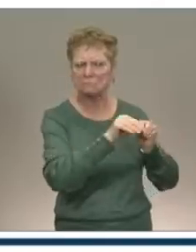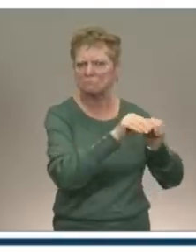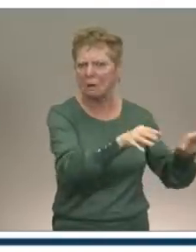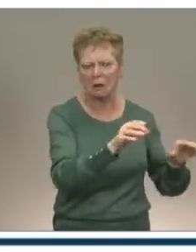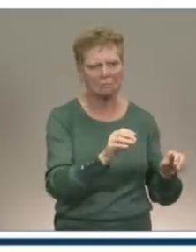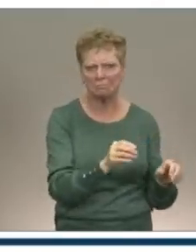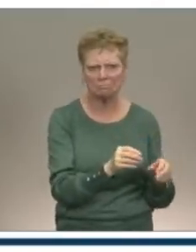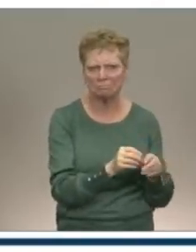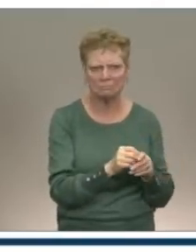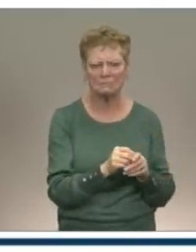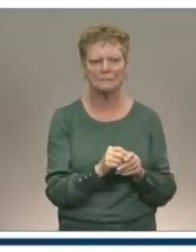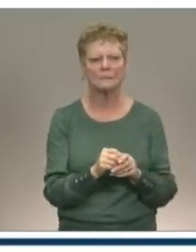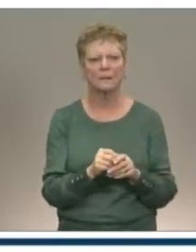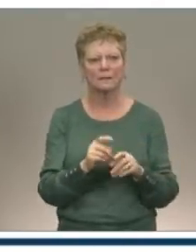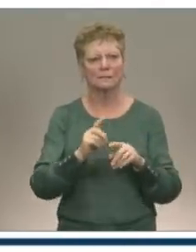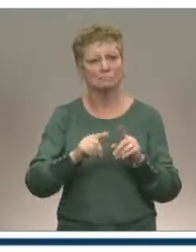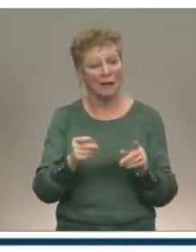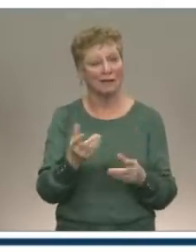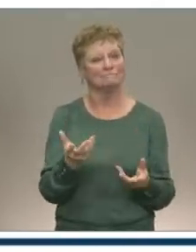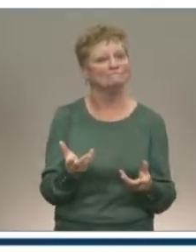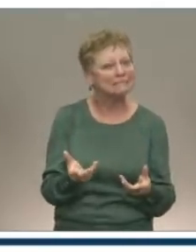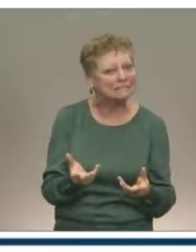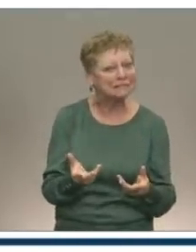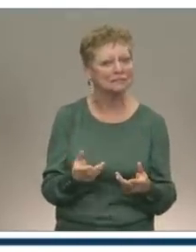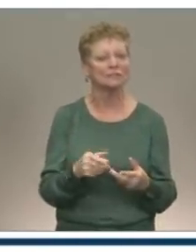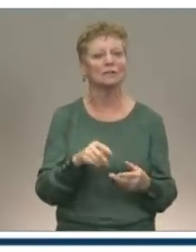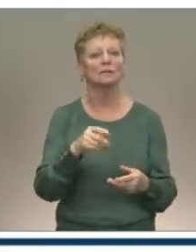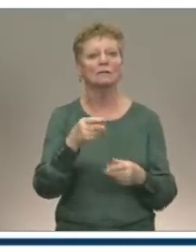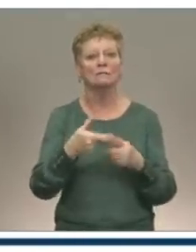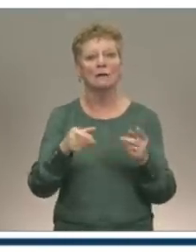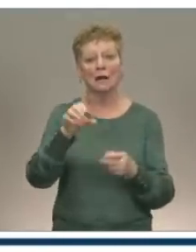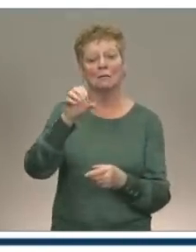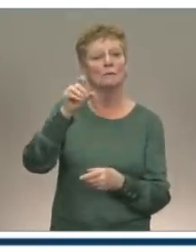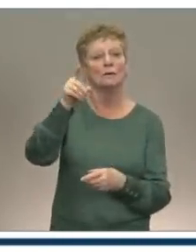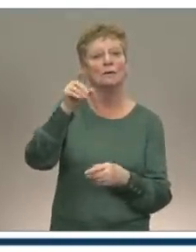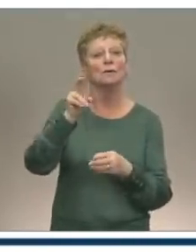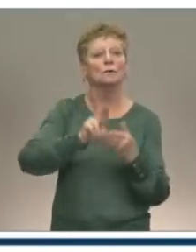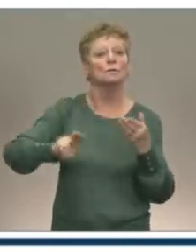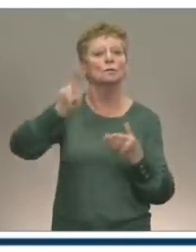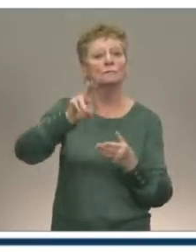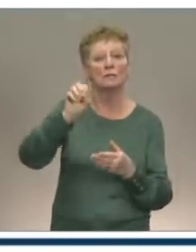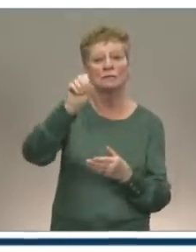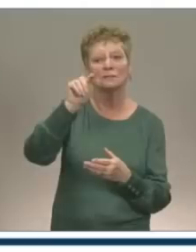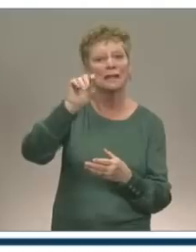unfortunately a cluster of cases associated with saint francis xavier university was reported last